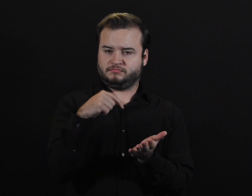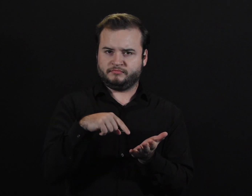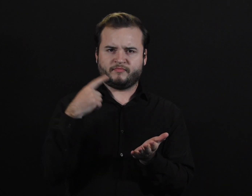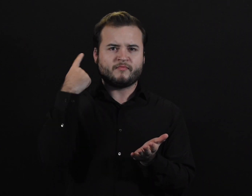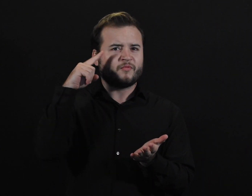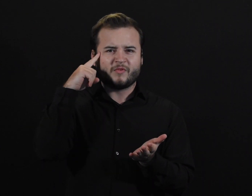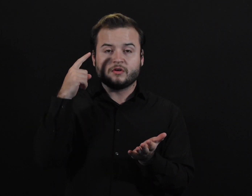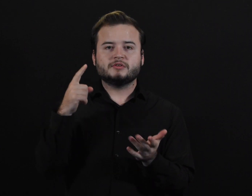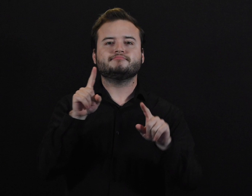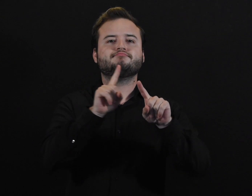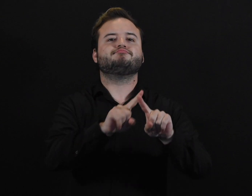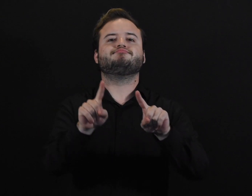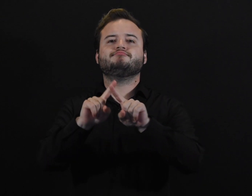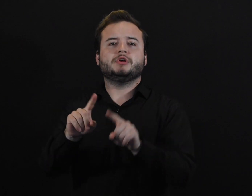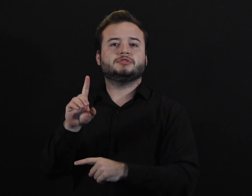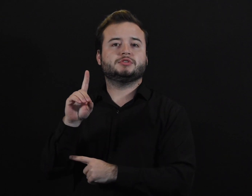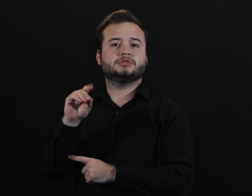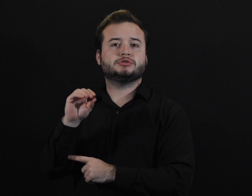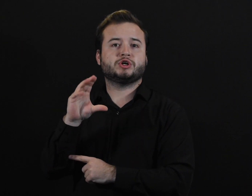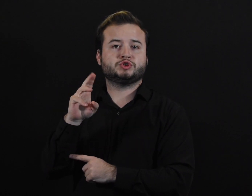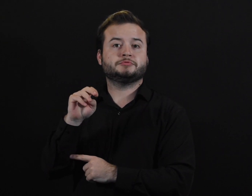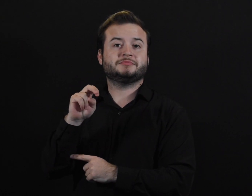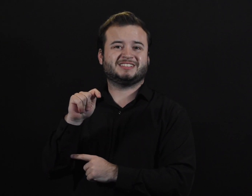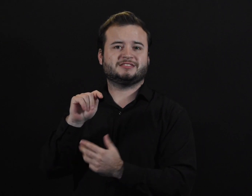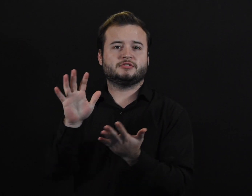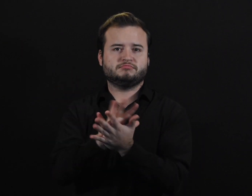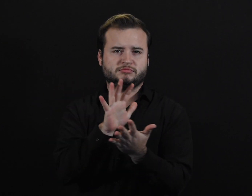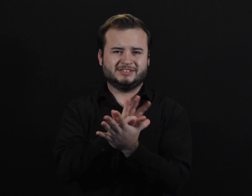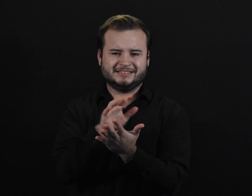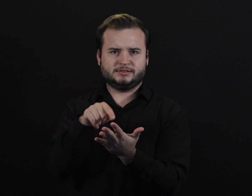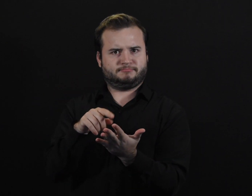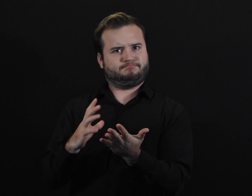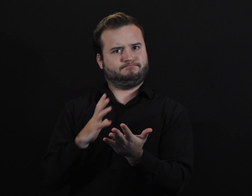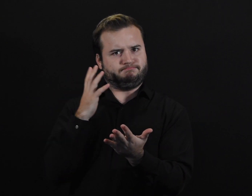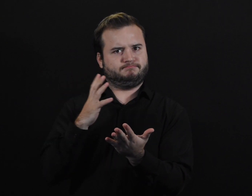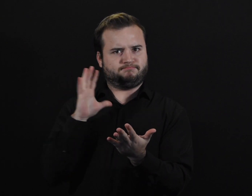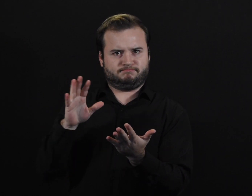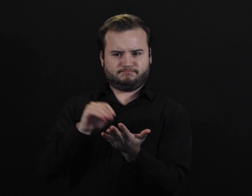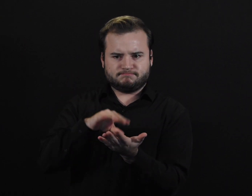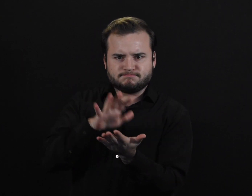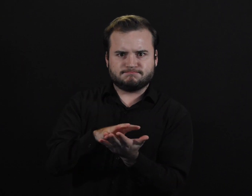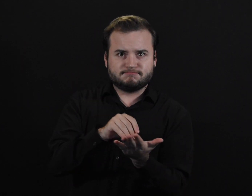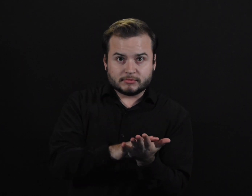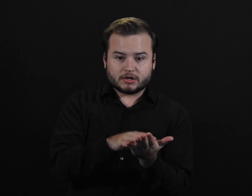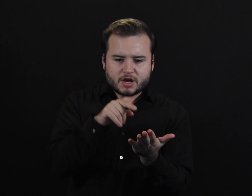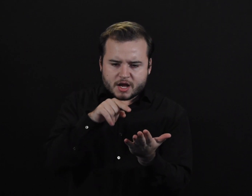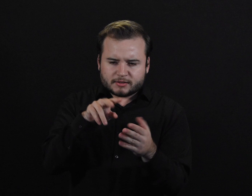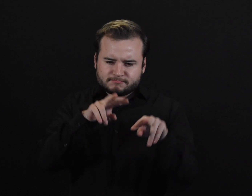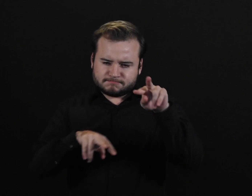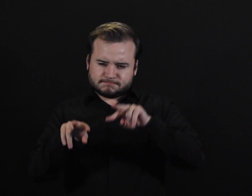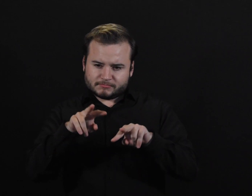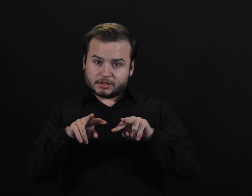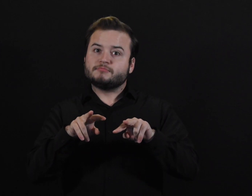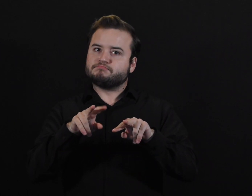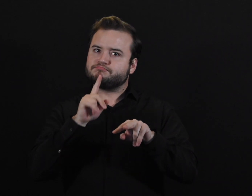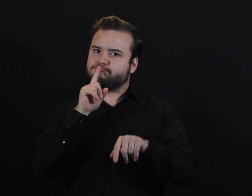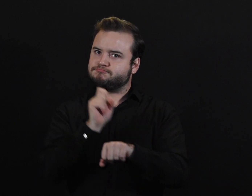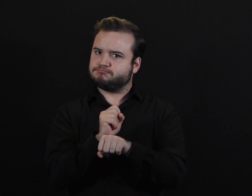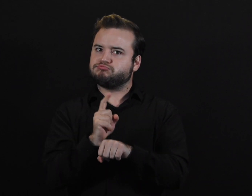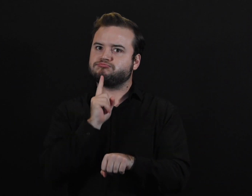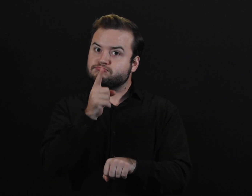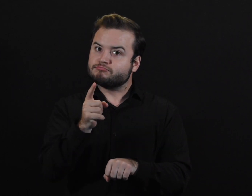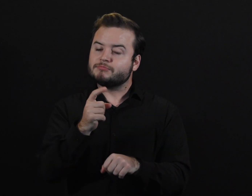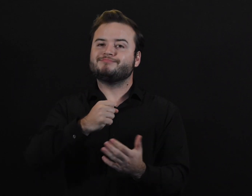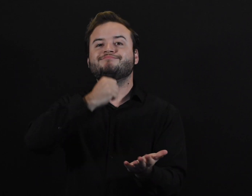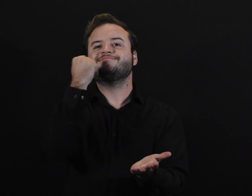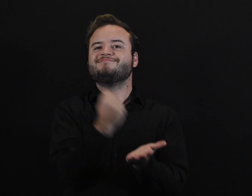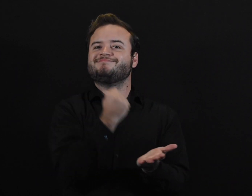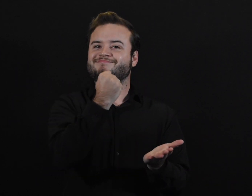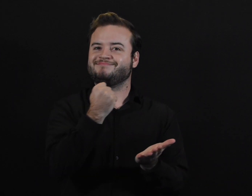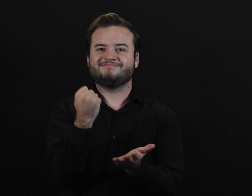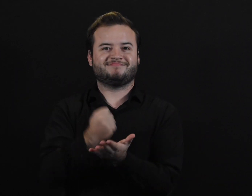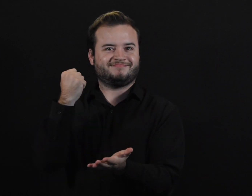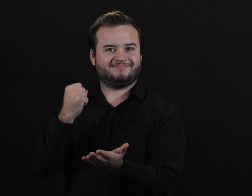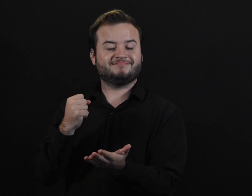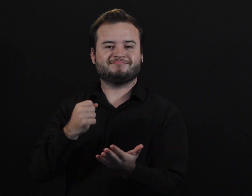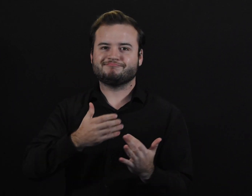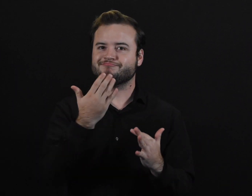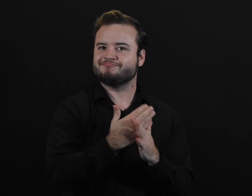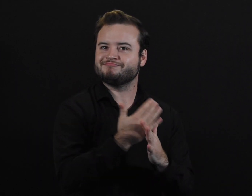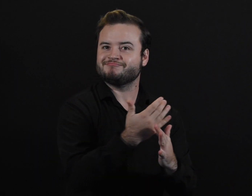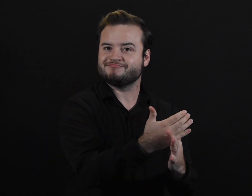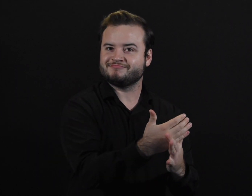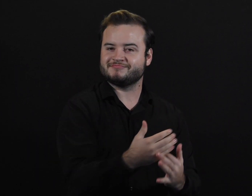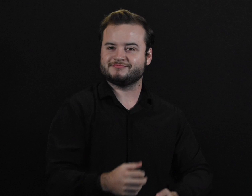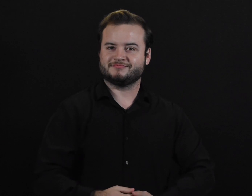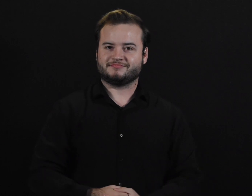and files and certifies the authenticity of a wide variety of official documents.